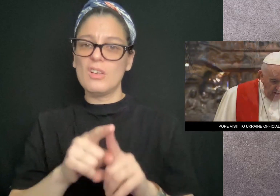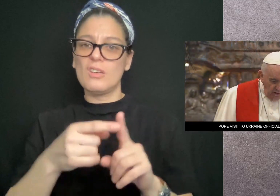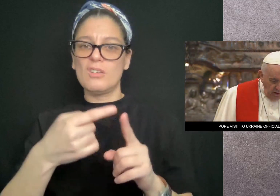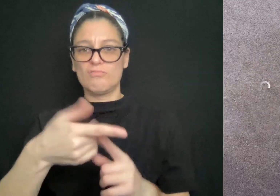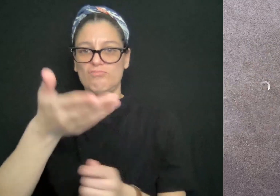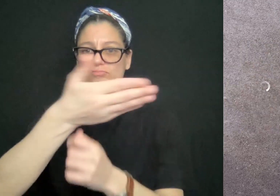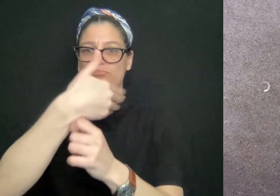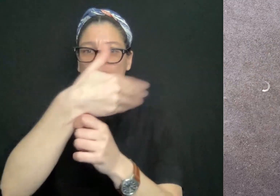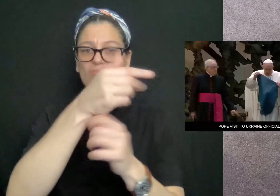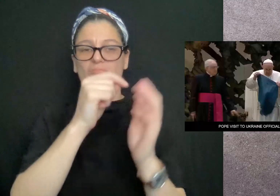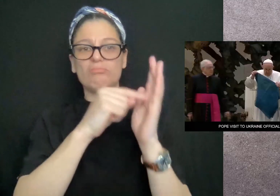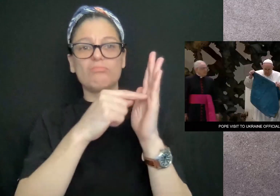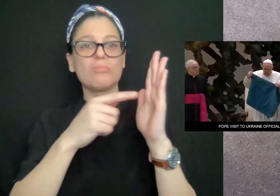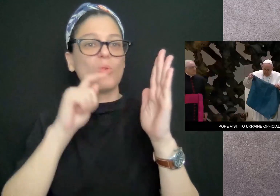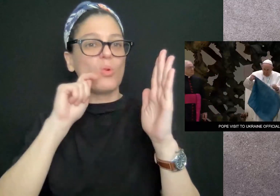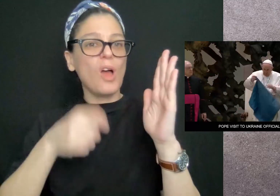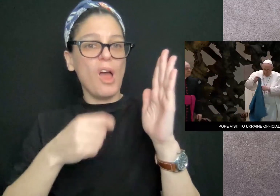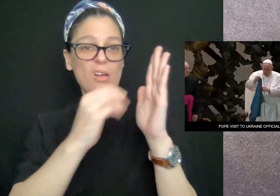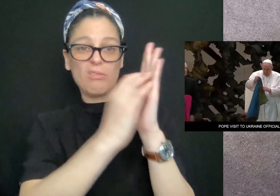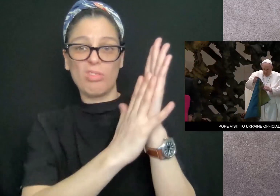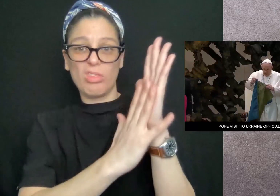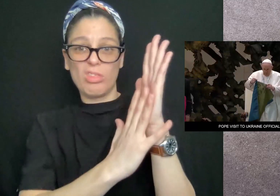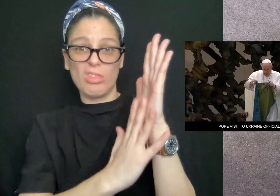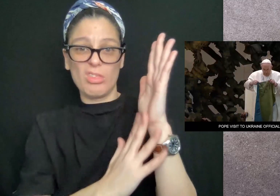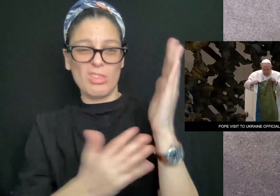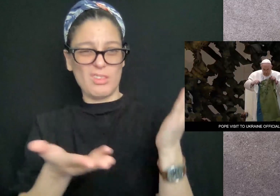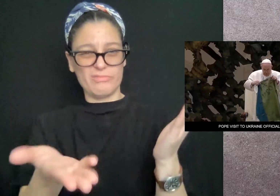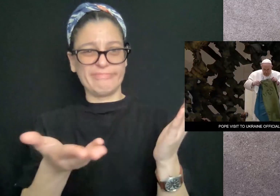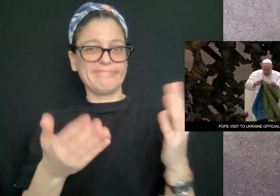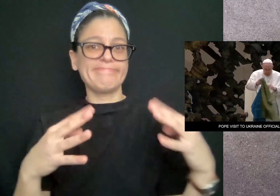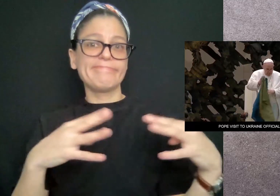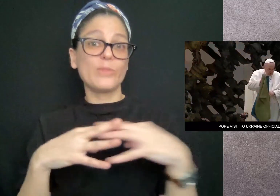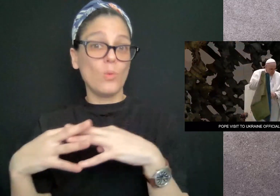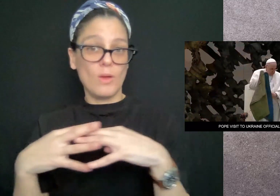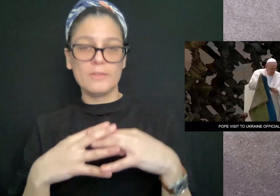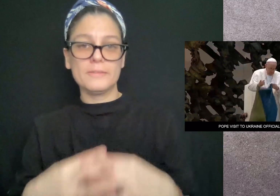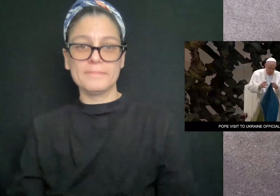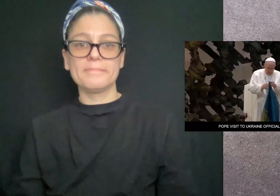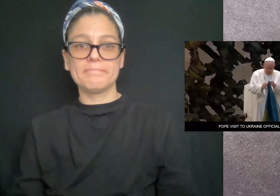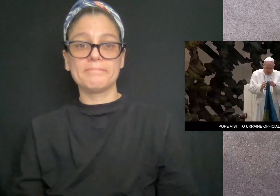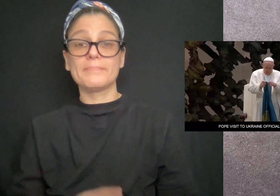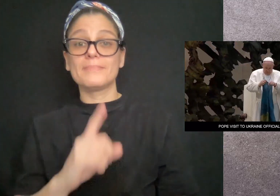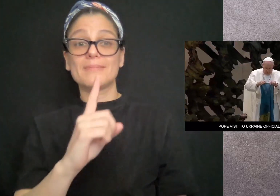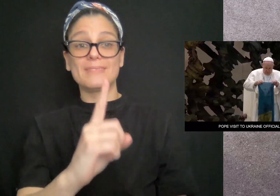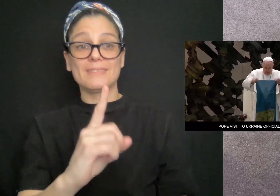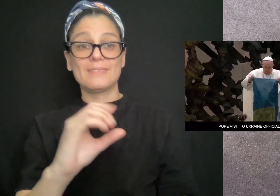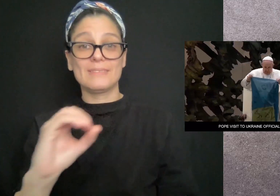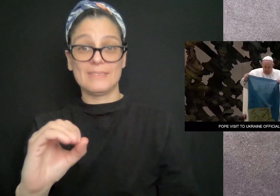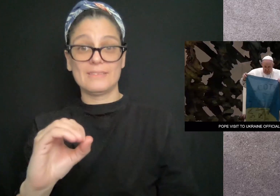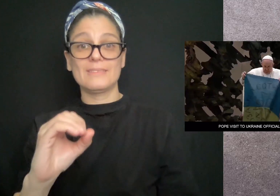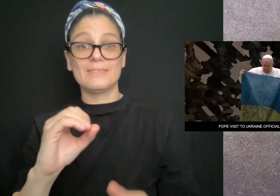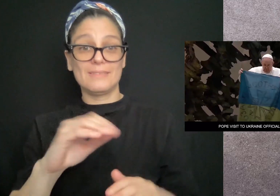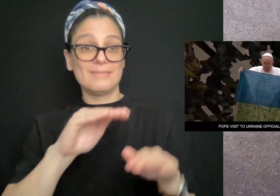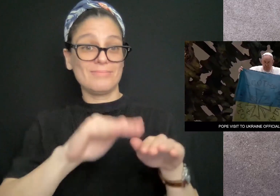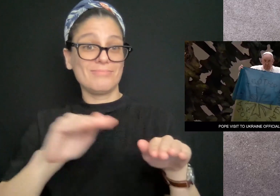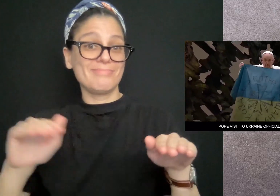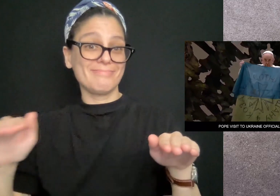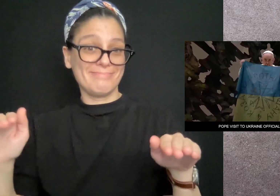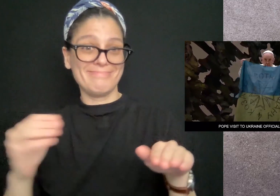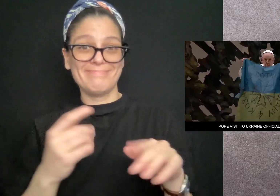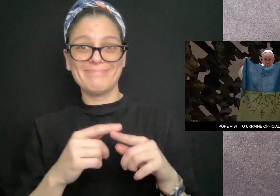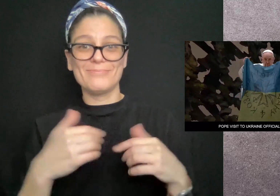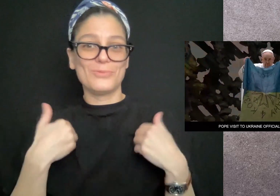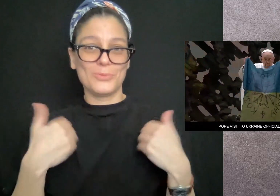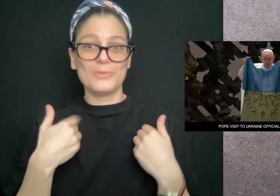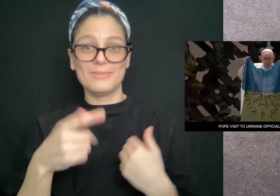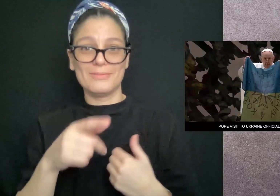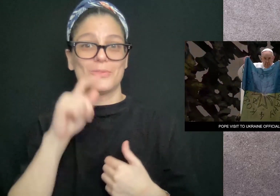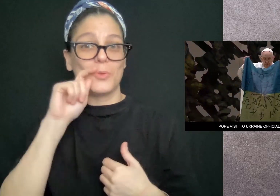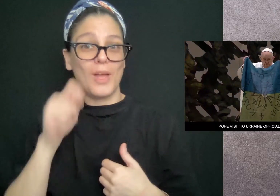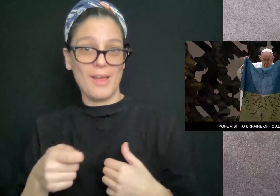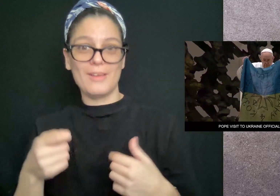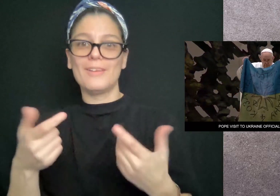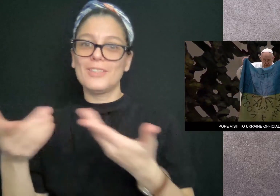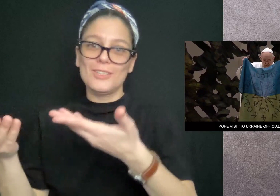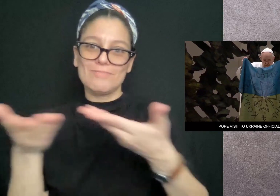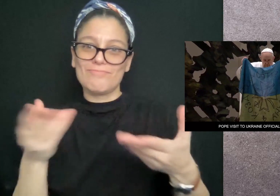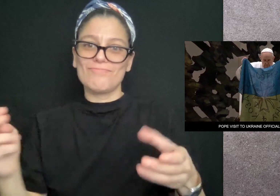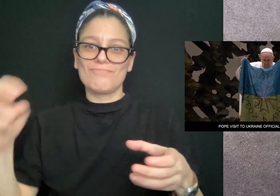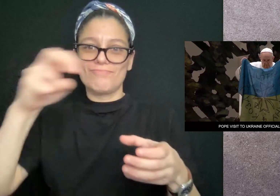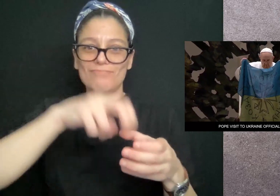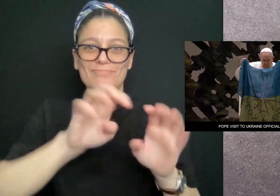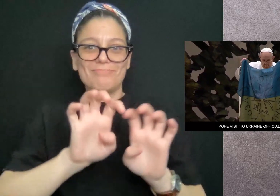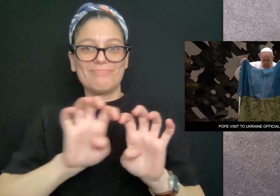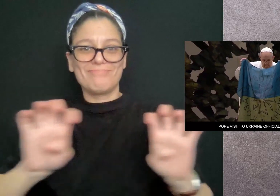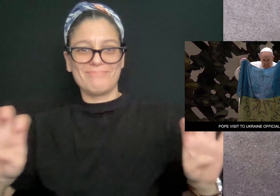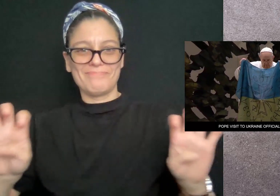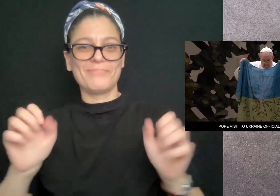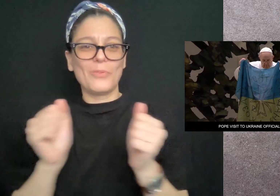civilians in Bucha by holding up a war stained Ukrainian flag a dozen Ukrainian children